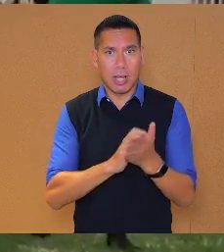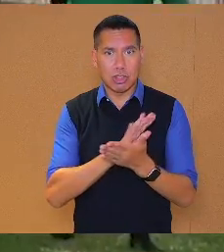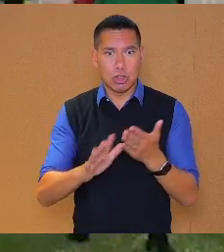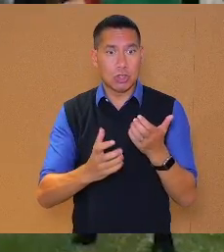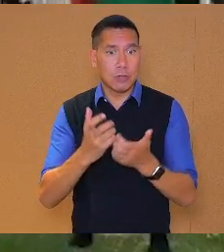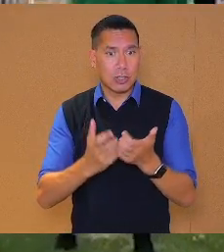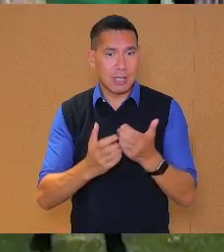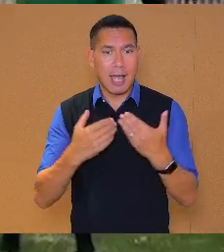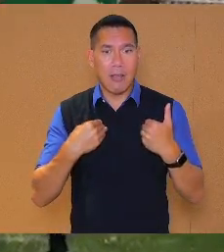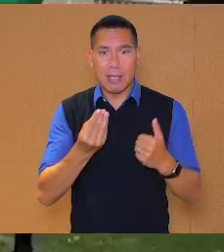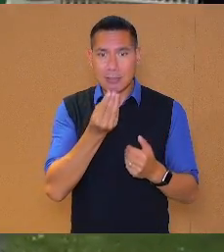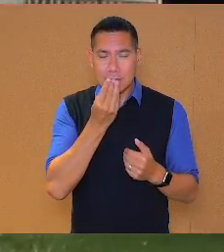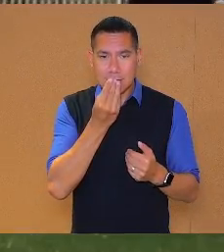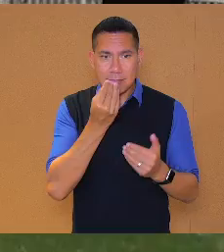Healthy Eating, Active Living Matters (HEALing Matters)